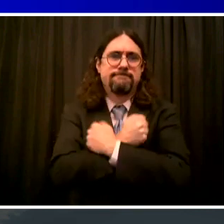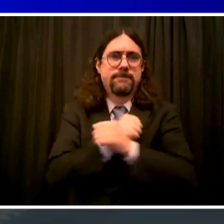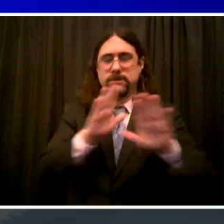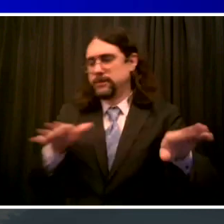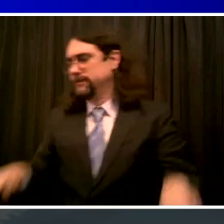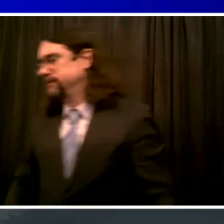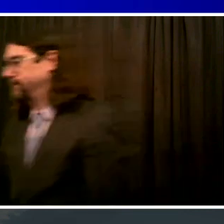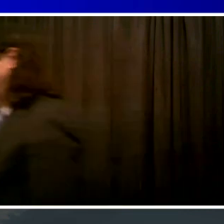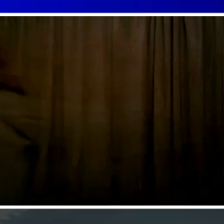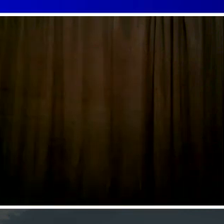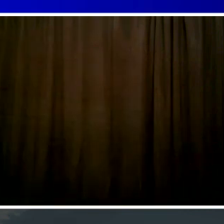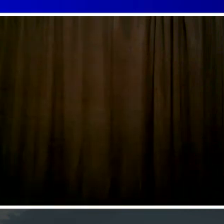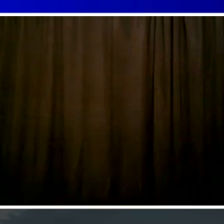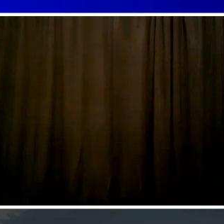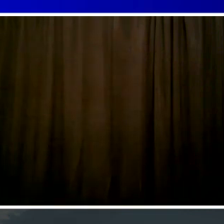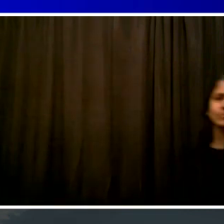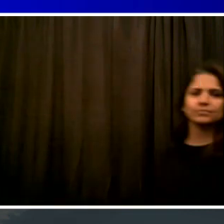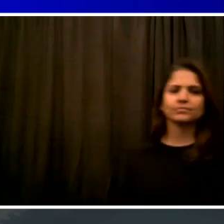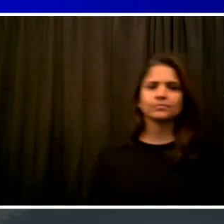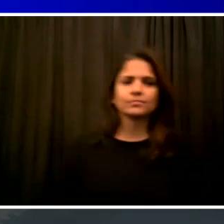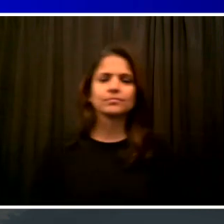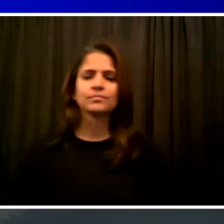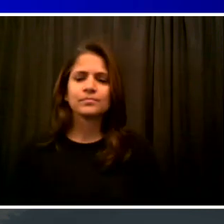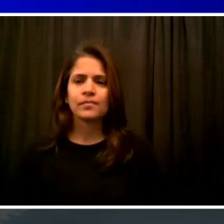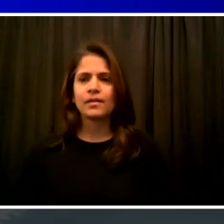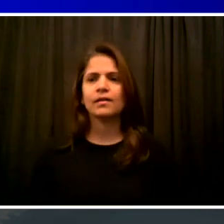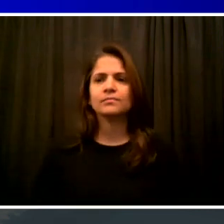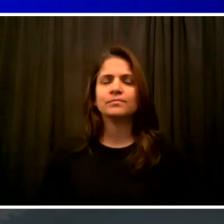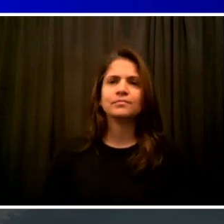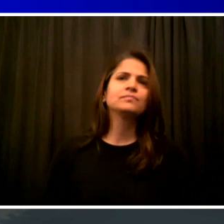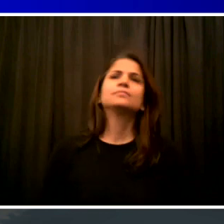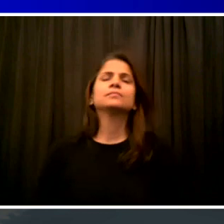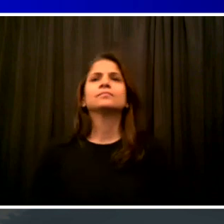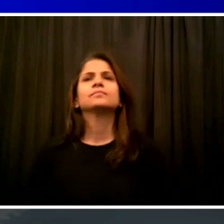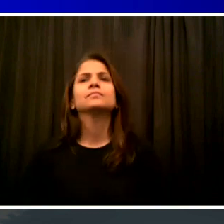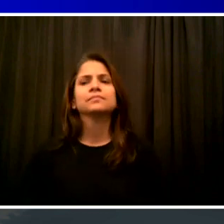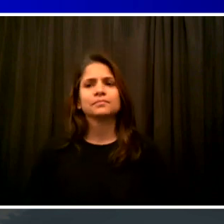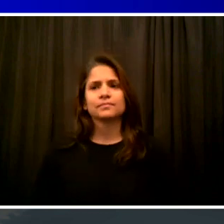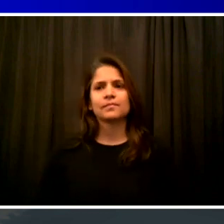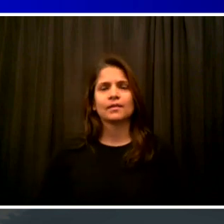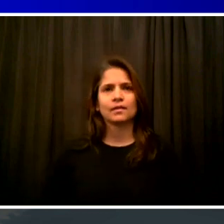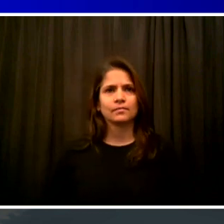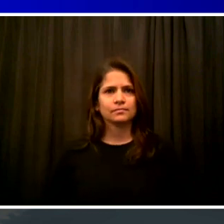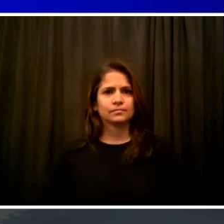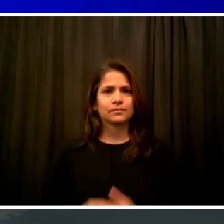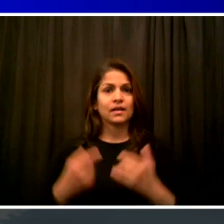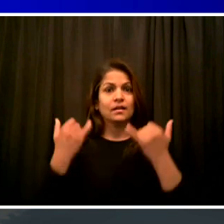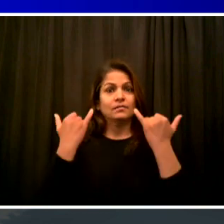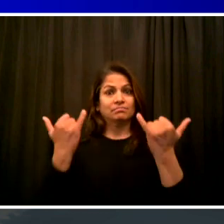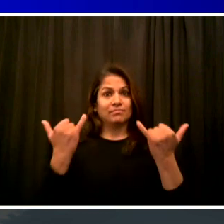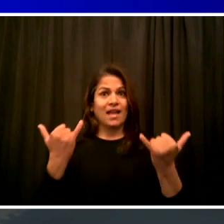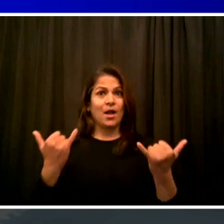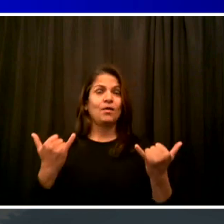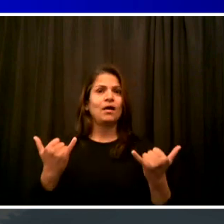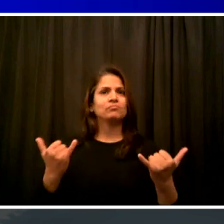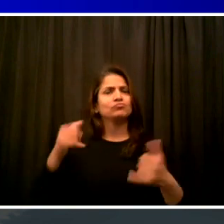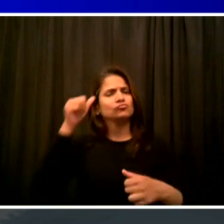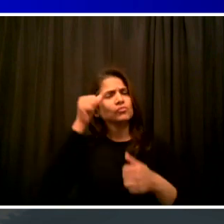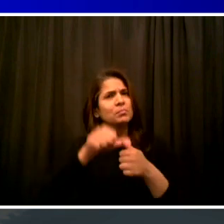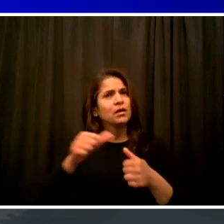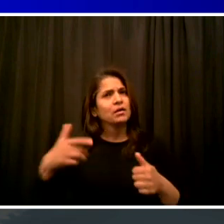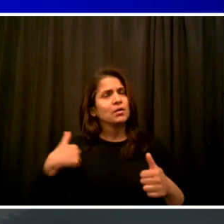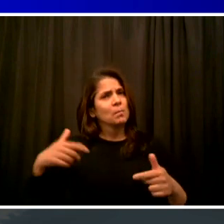THE CHILDREN OF